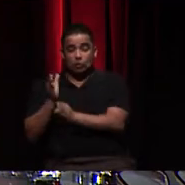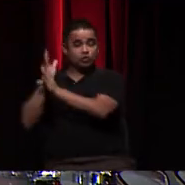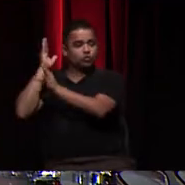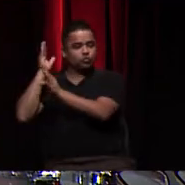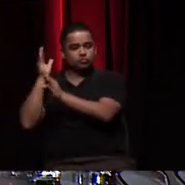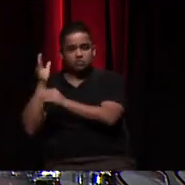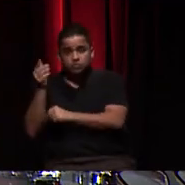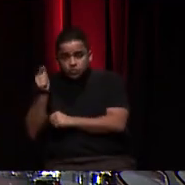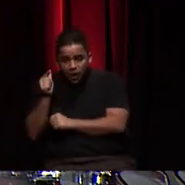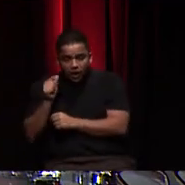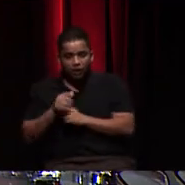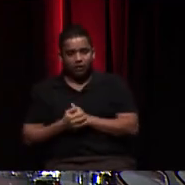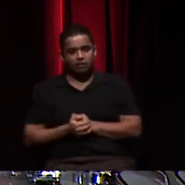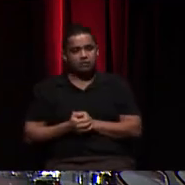There is no breaking news.